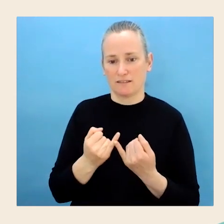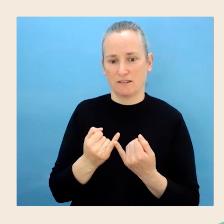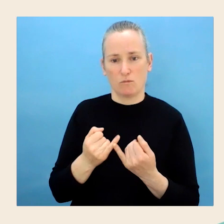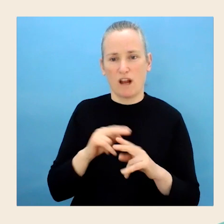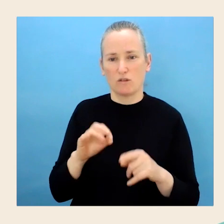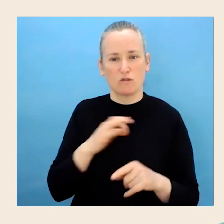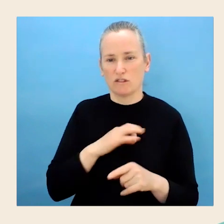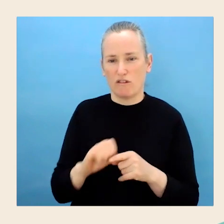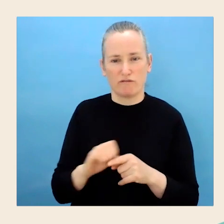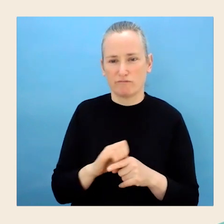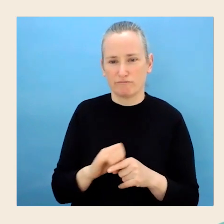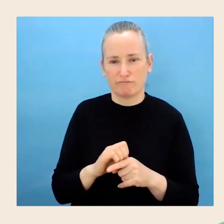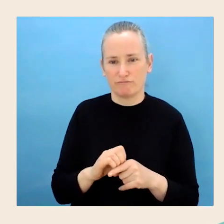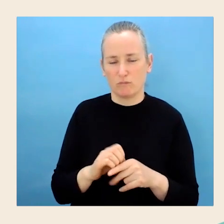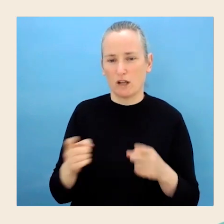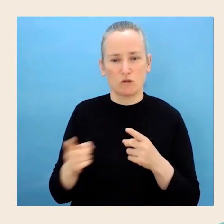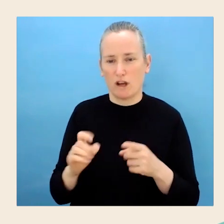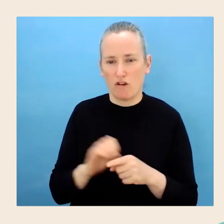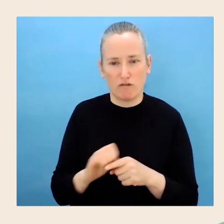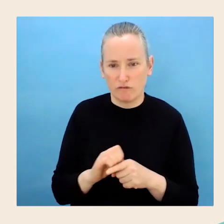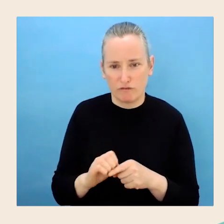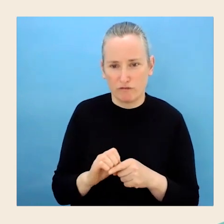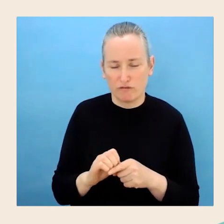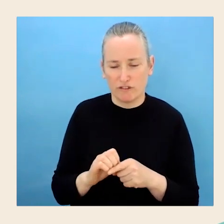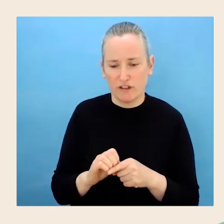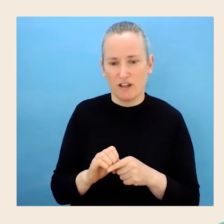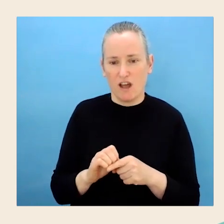that our worth is always tied to our production.